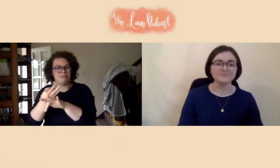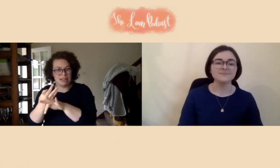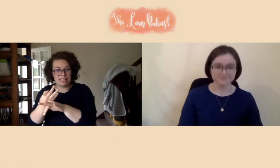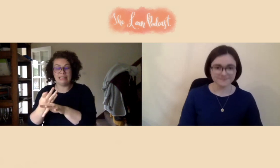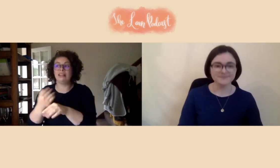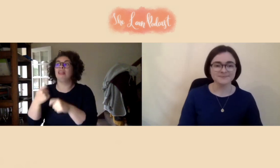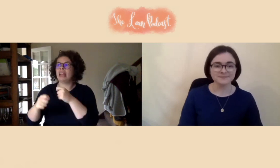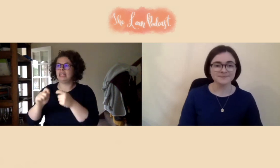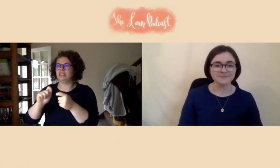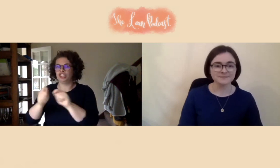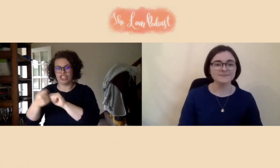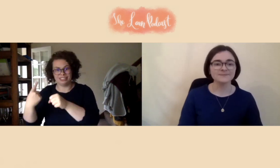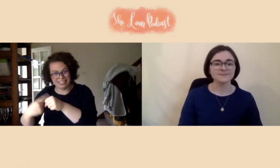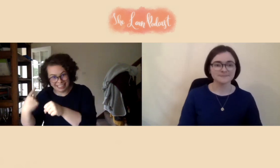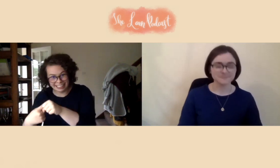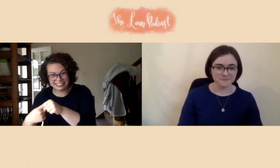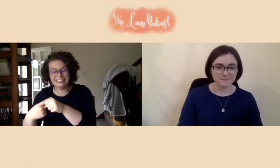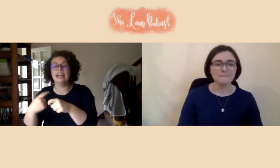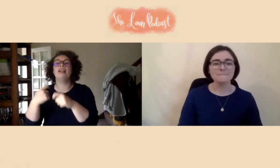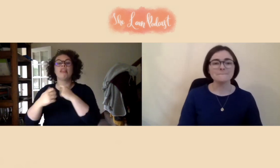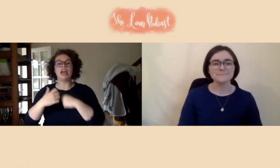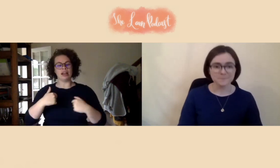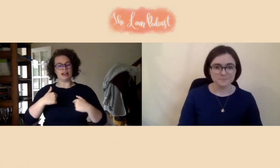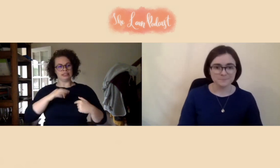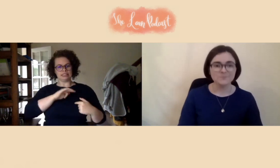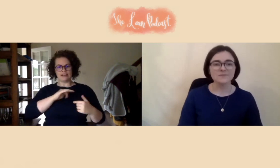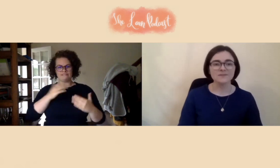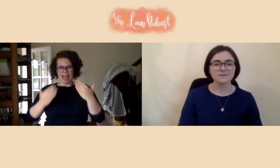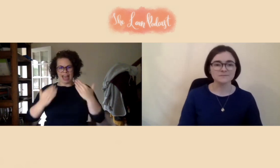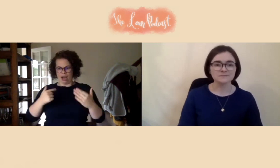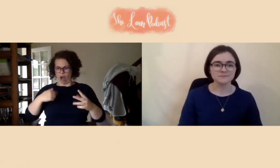But on top of that, it's like adapting how you work online.